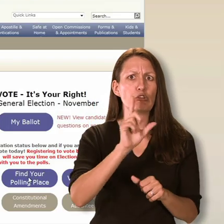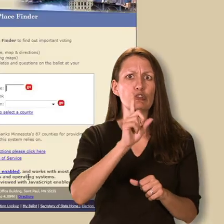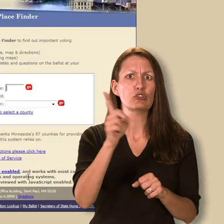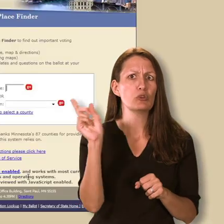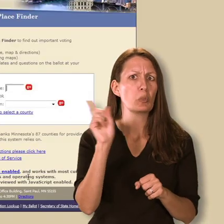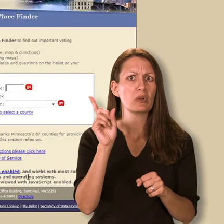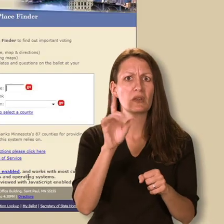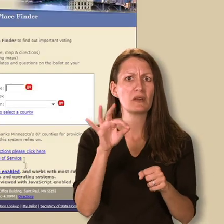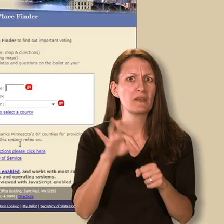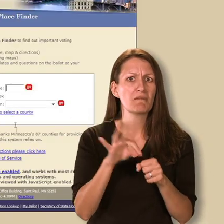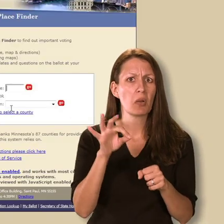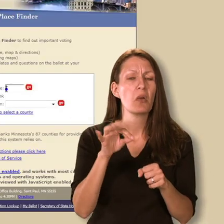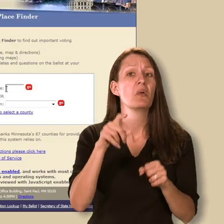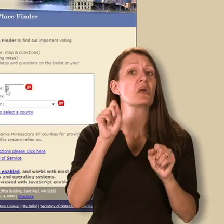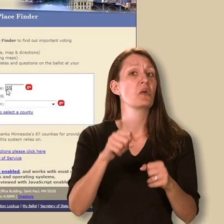If you're not sure where to go,